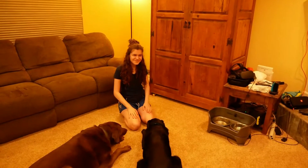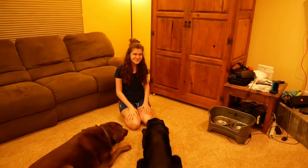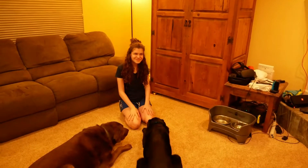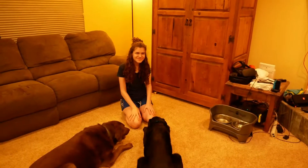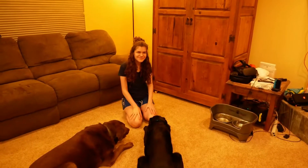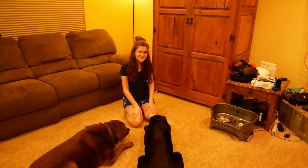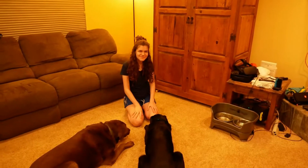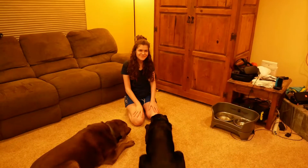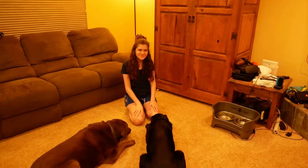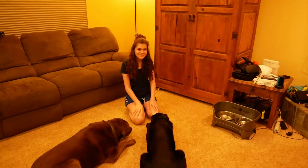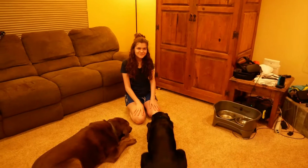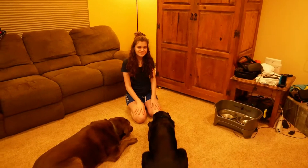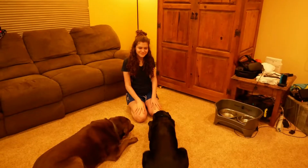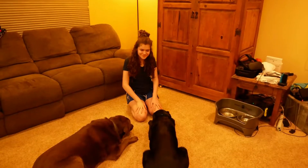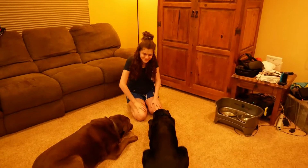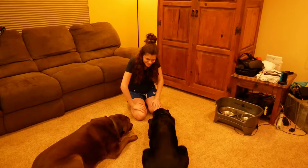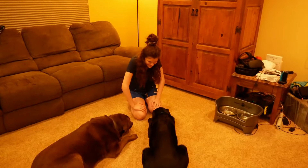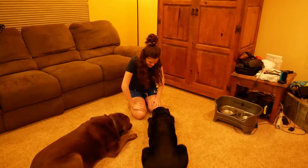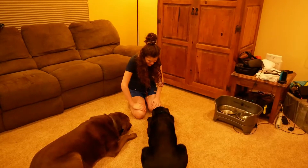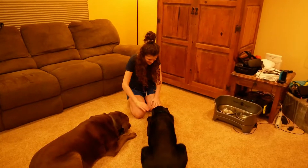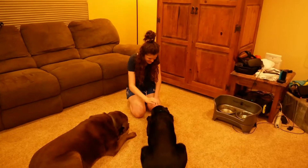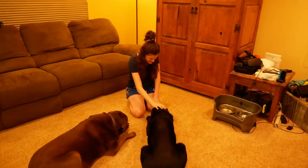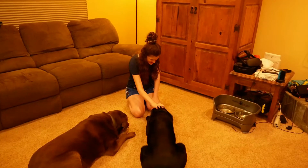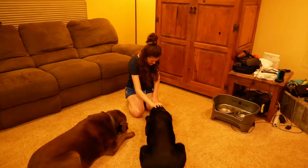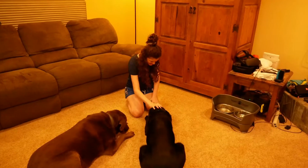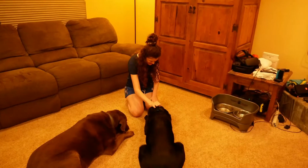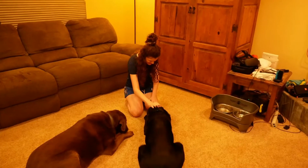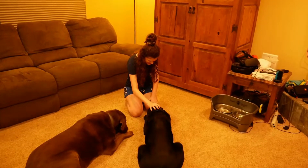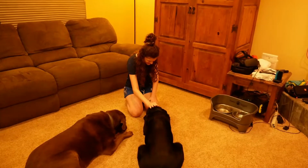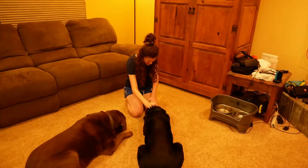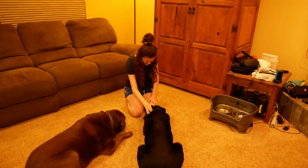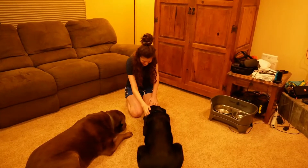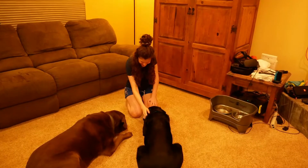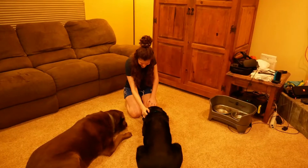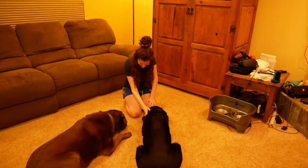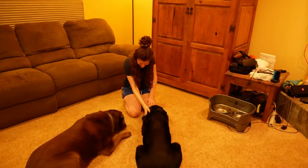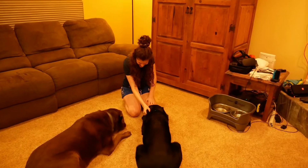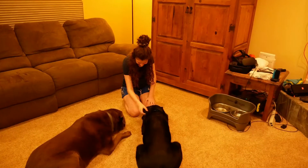of the dogs it so all you got to do is do it over and over even if you don't use your voice you can